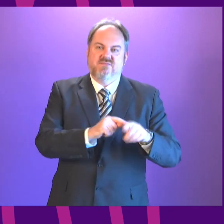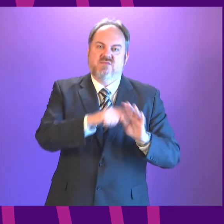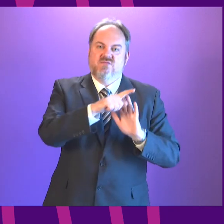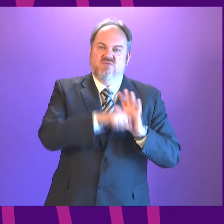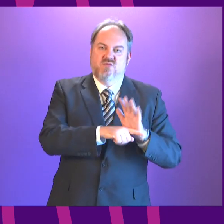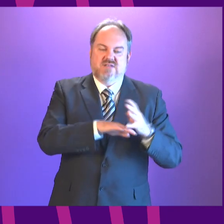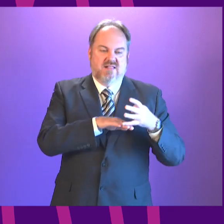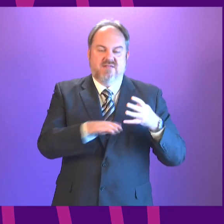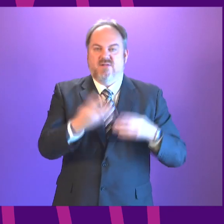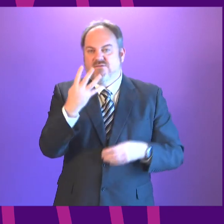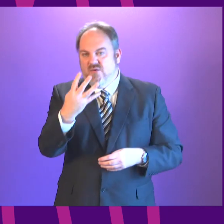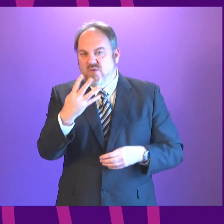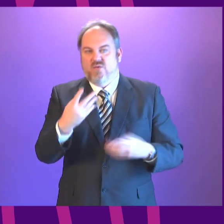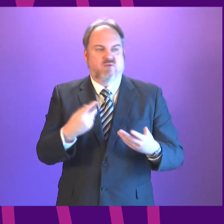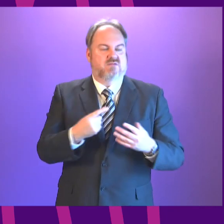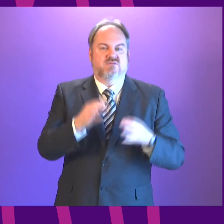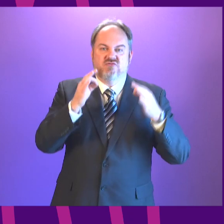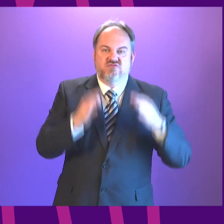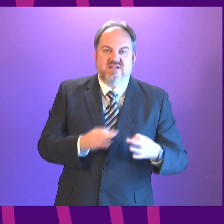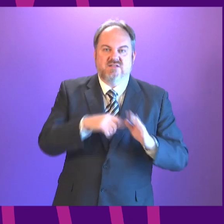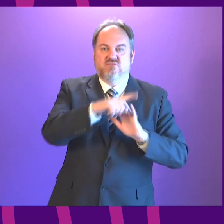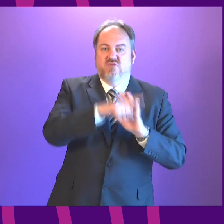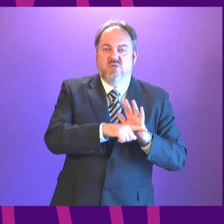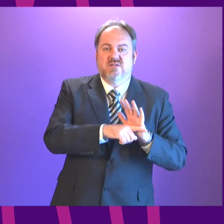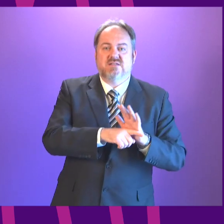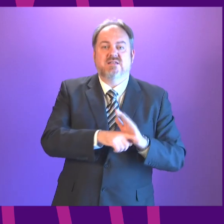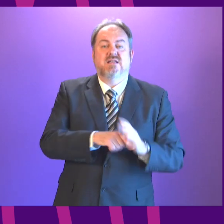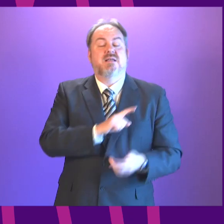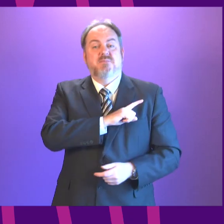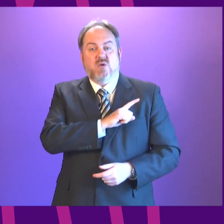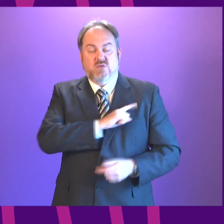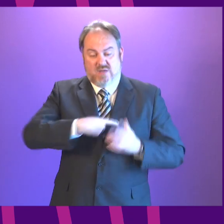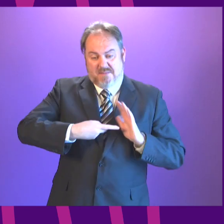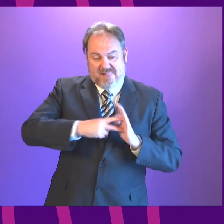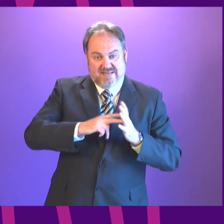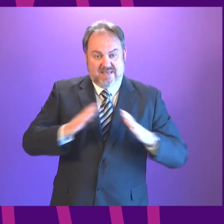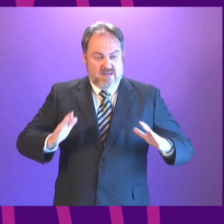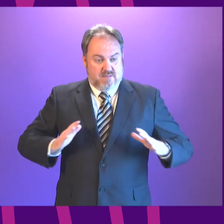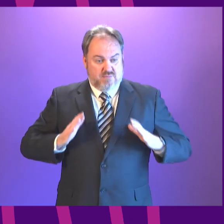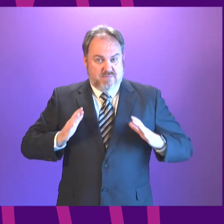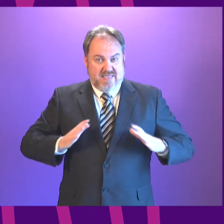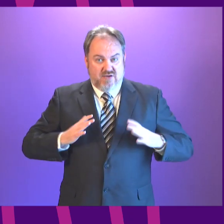simply a response to our current situation but are necessary precautionary measures to